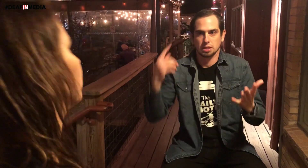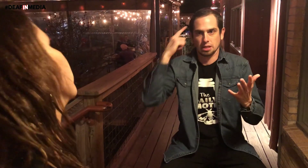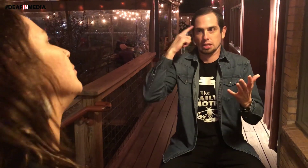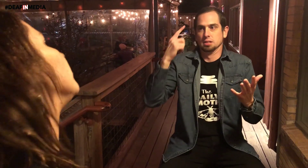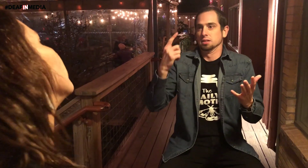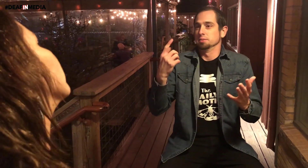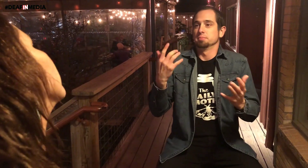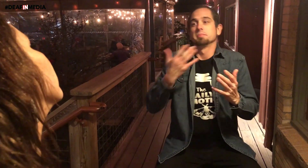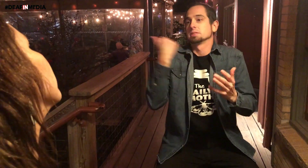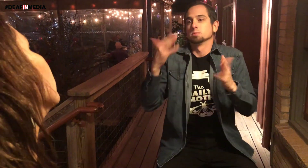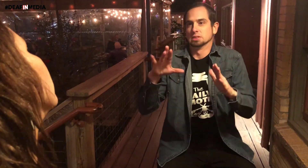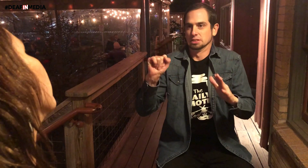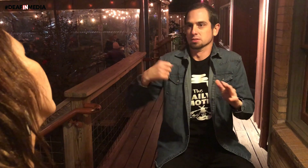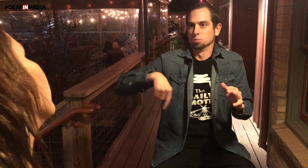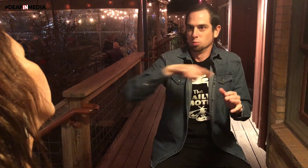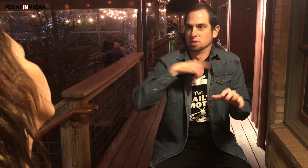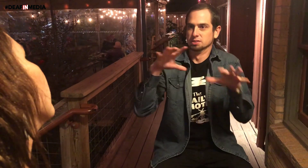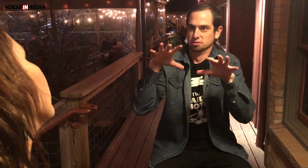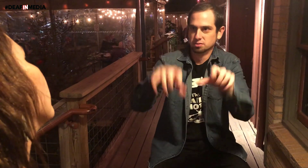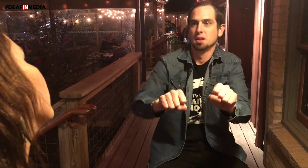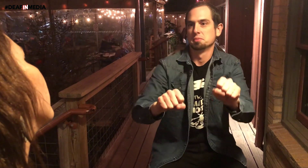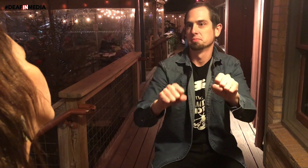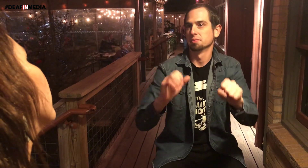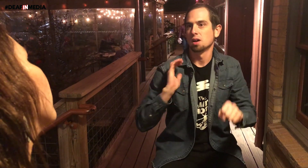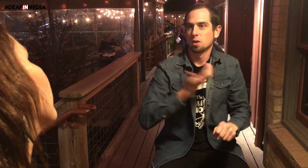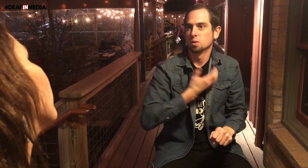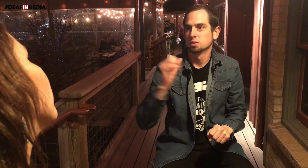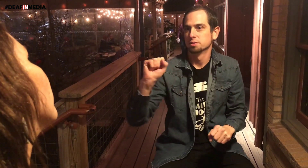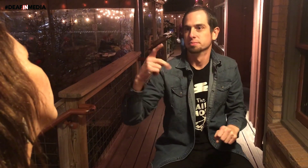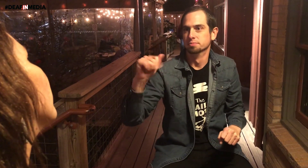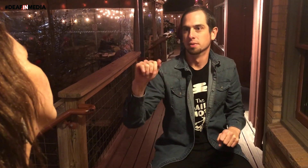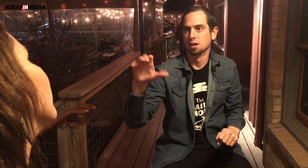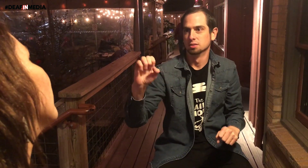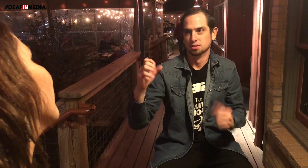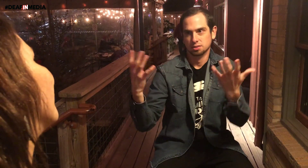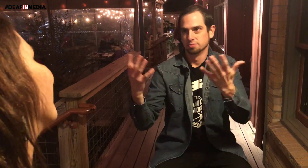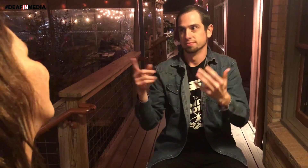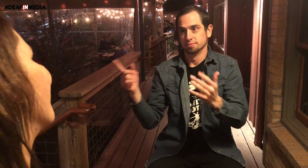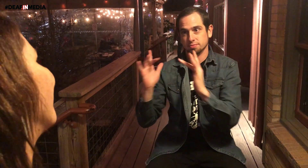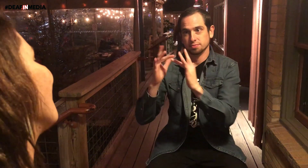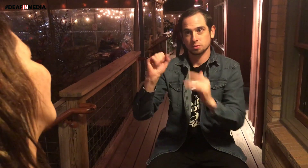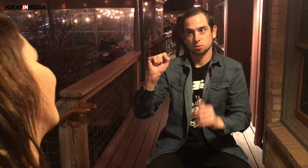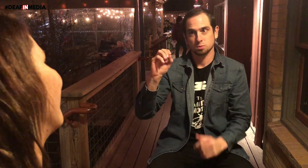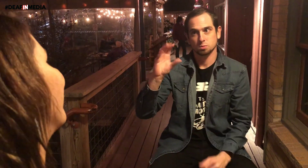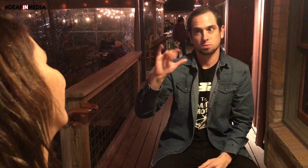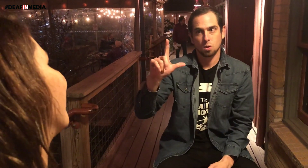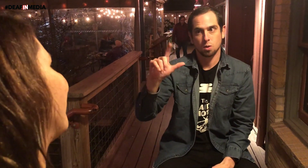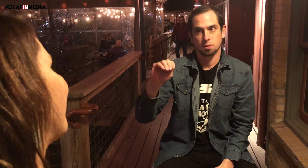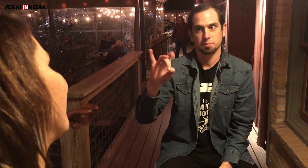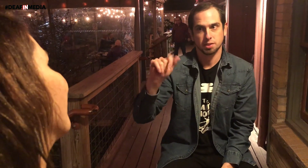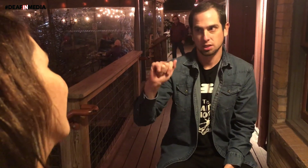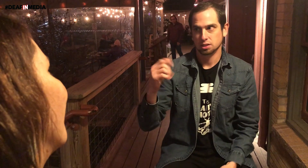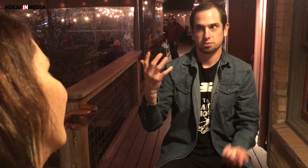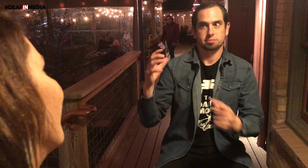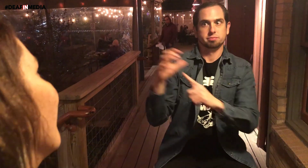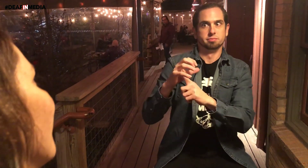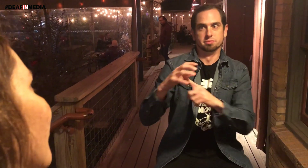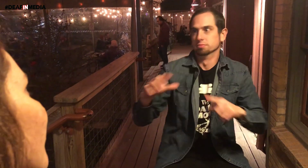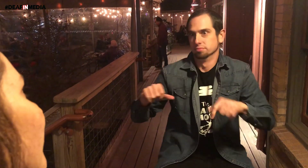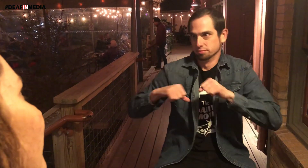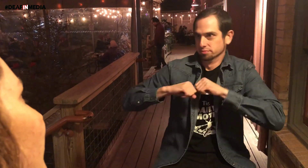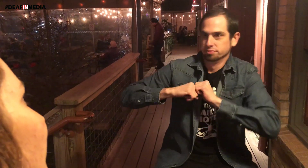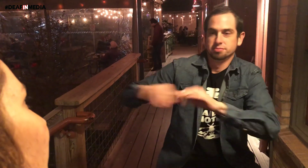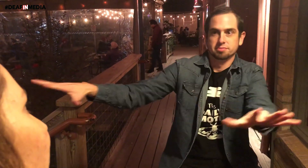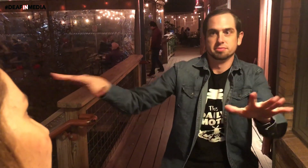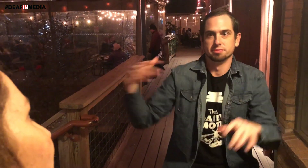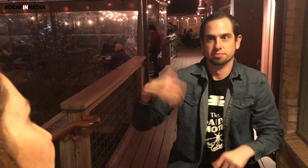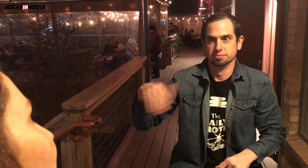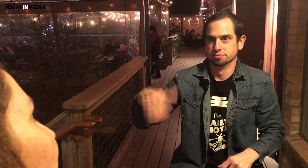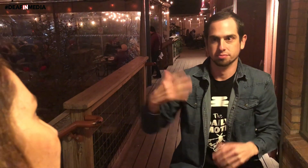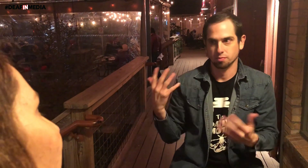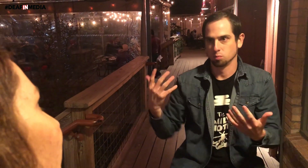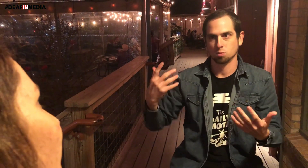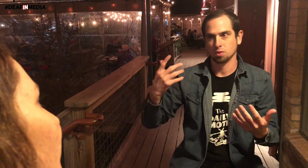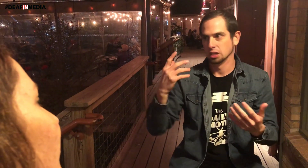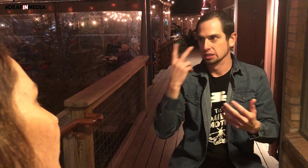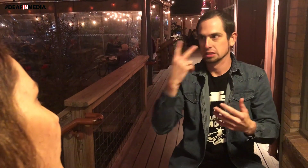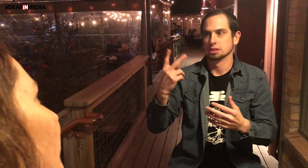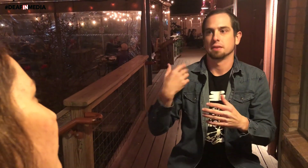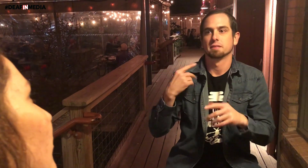I think the best way is for us to claim our space. Social media is powerful, with an enormous reach